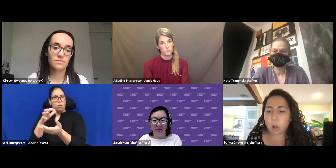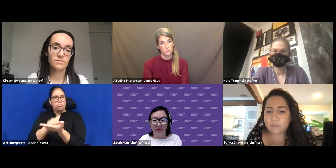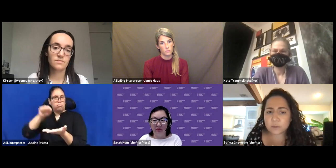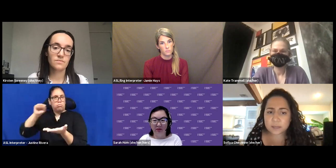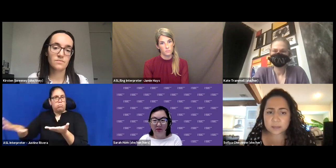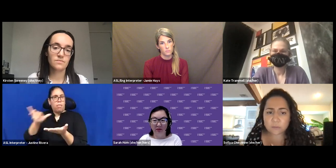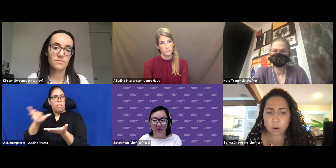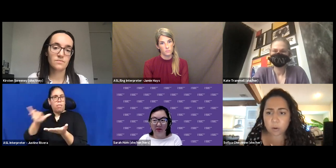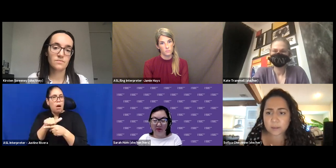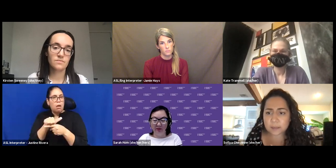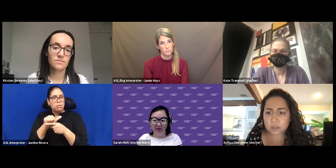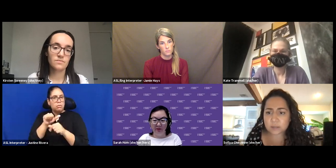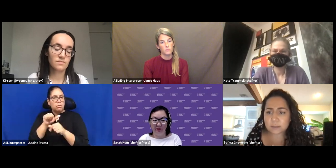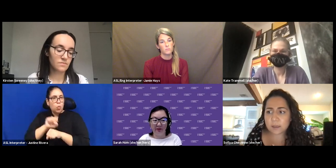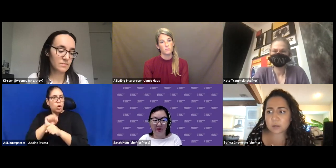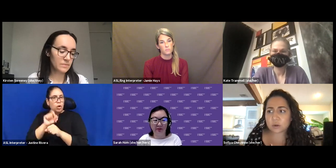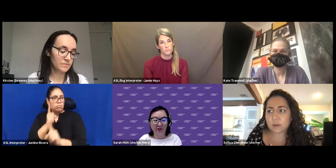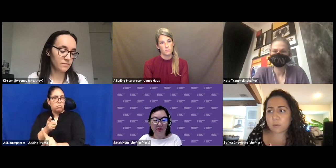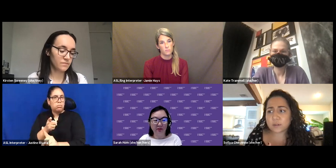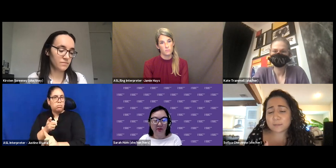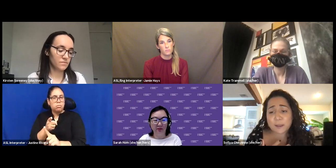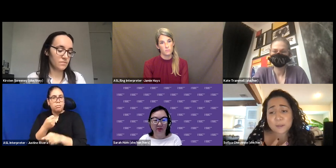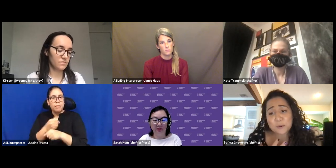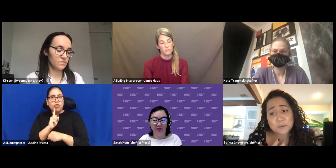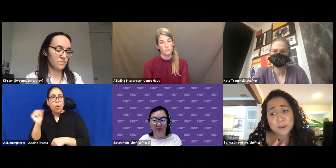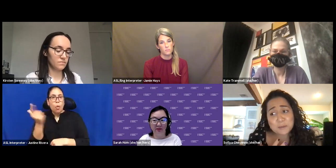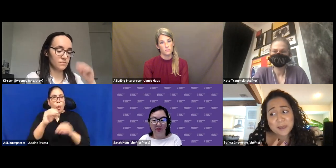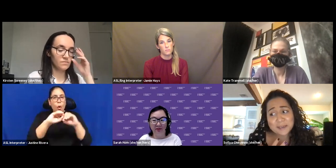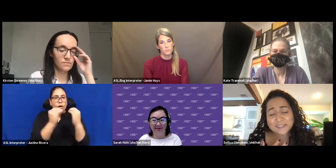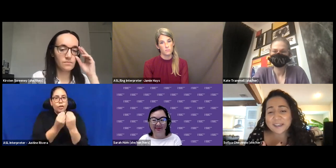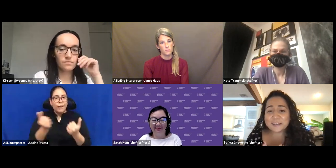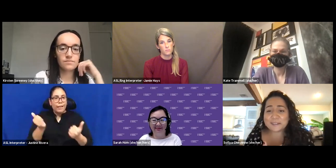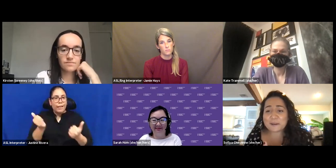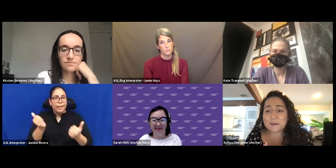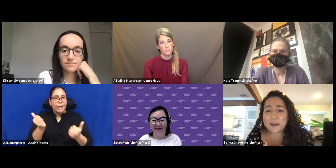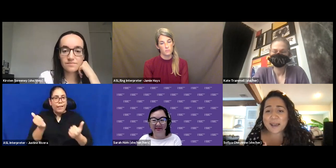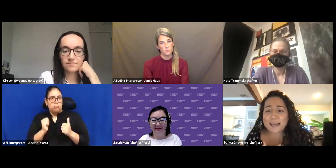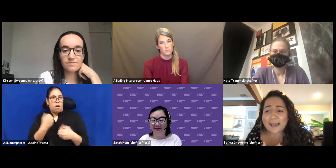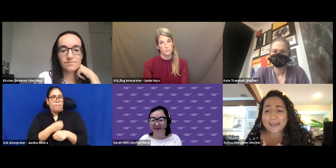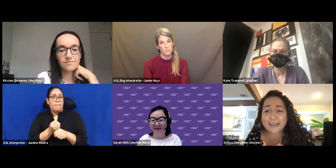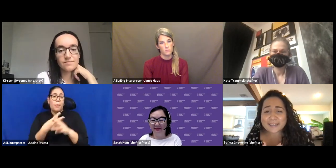all of those things for our organizations and making sure that we're just making the world a better place. So I guess, I